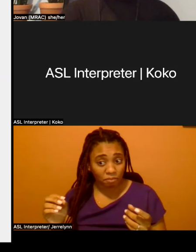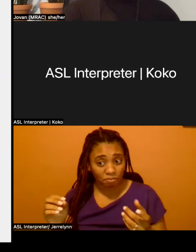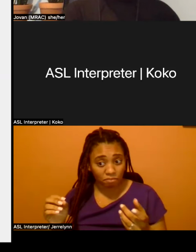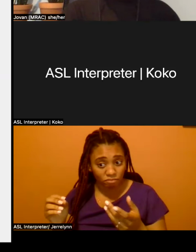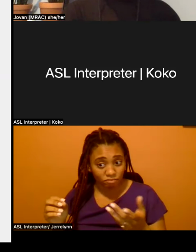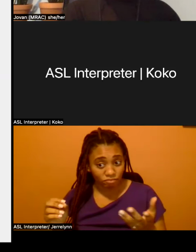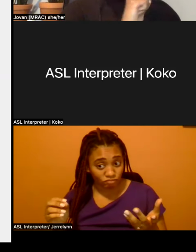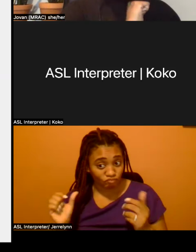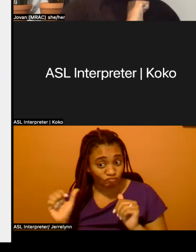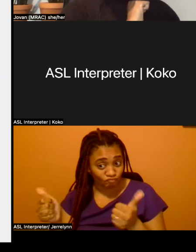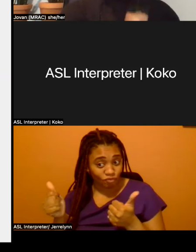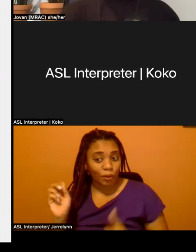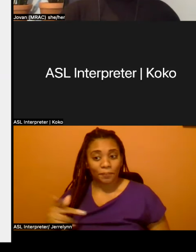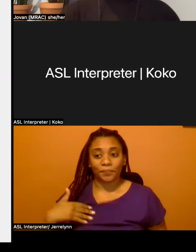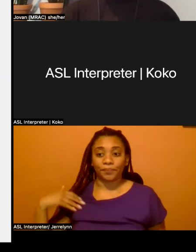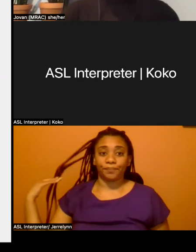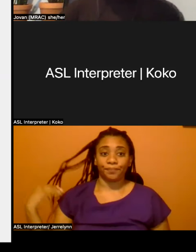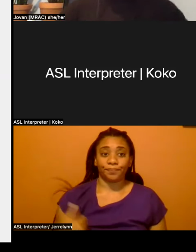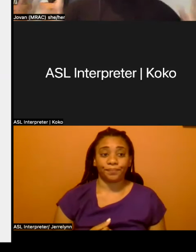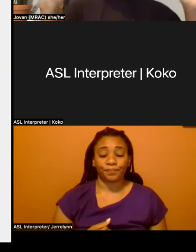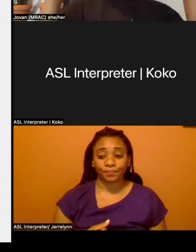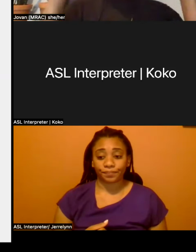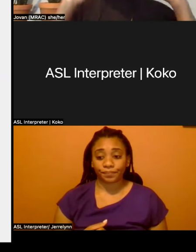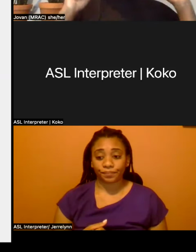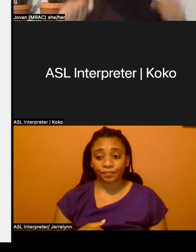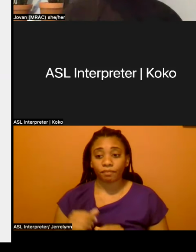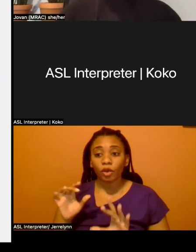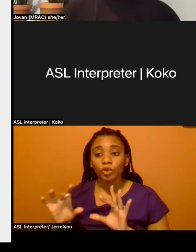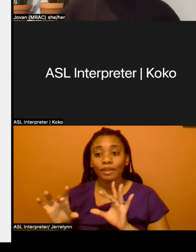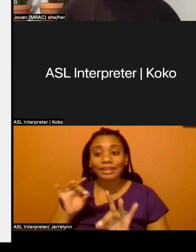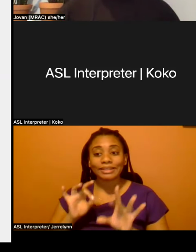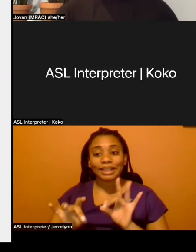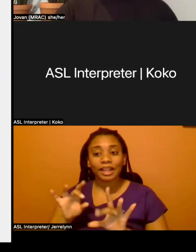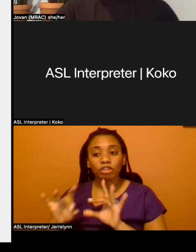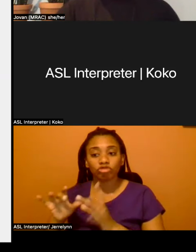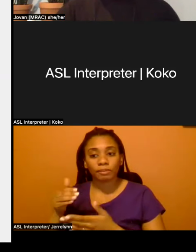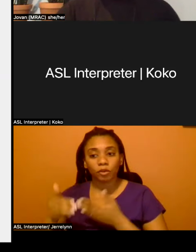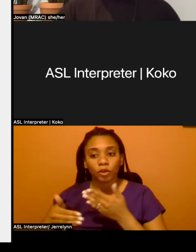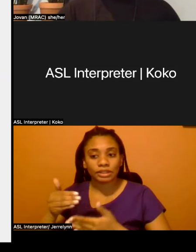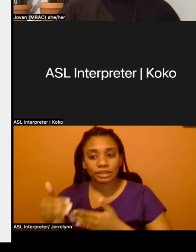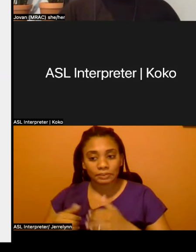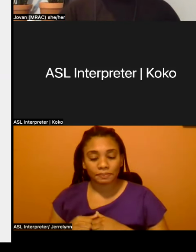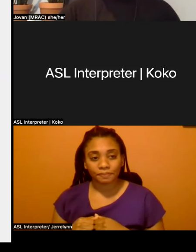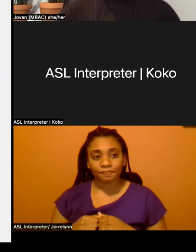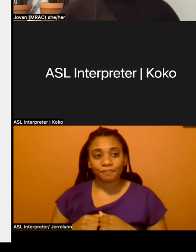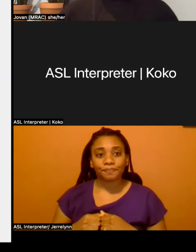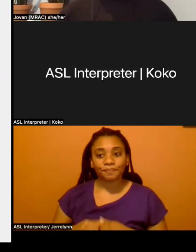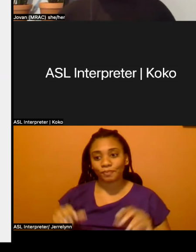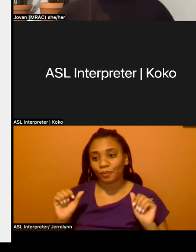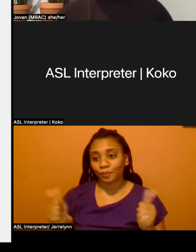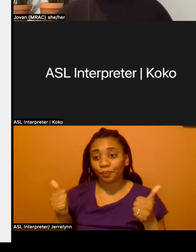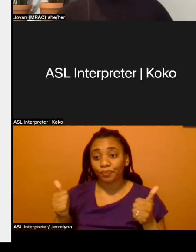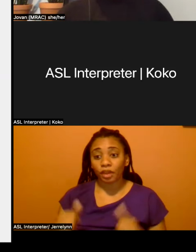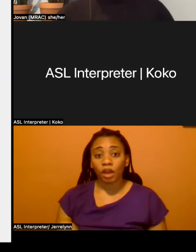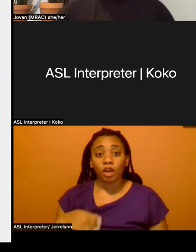I think so. Okay, great, selection process. All right, so with Artists' Futures,